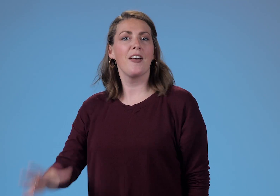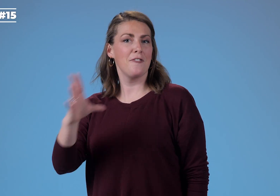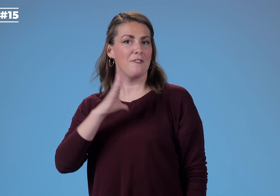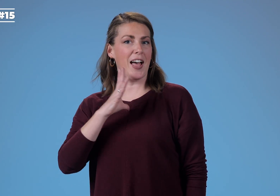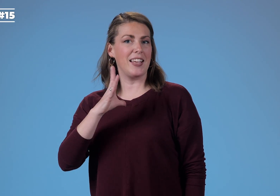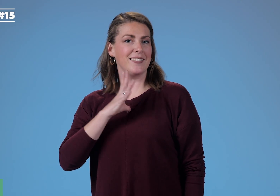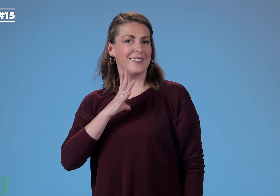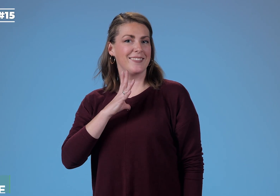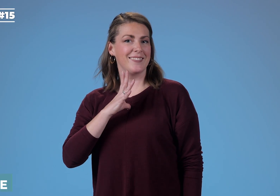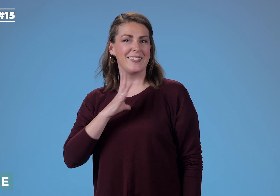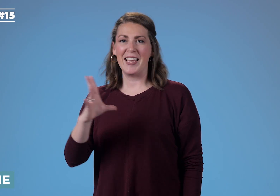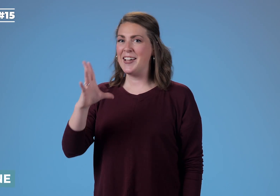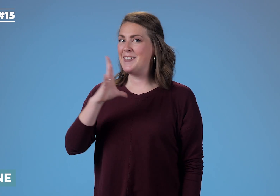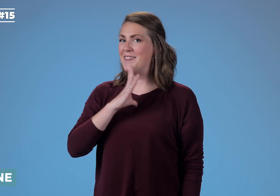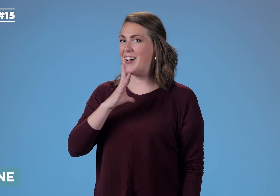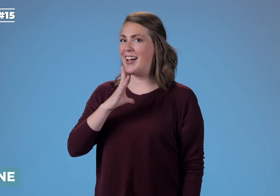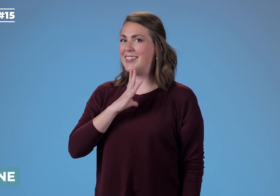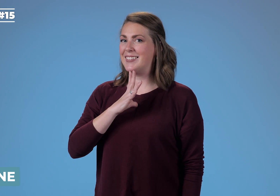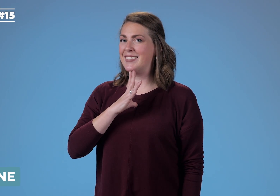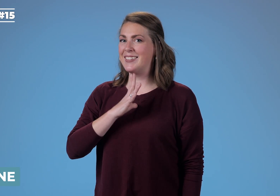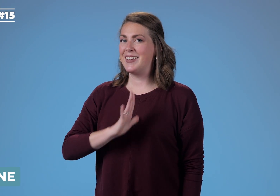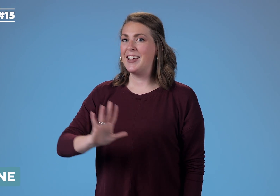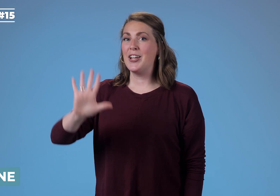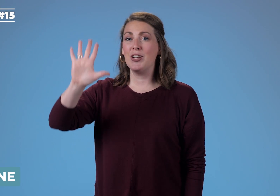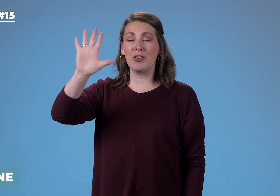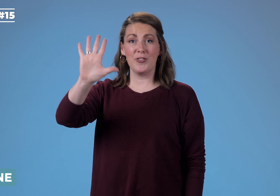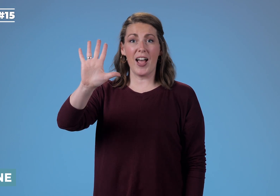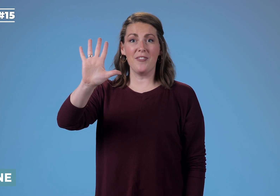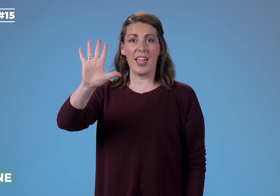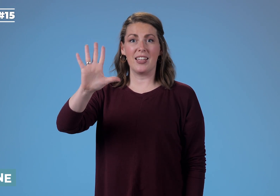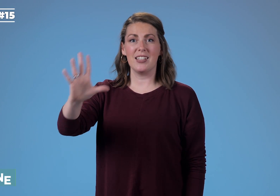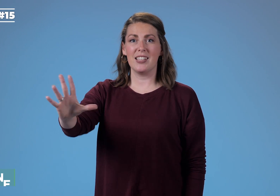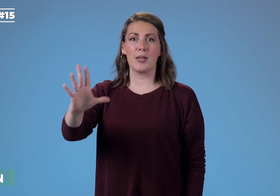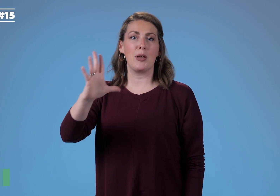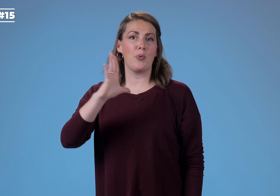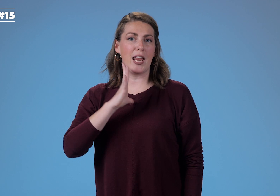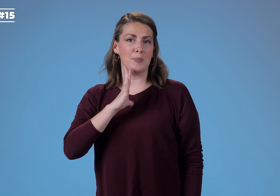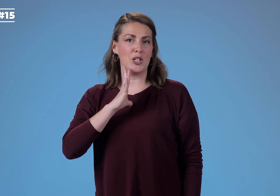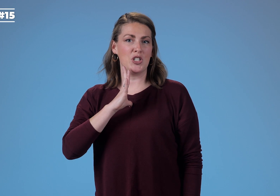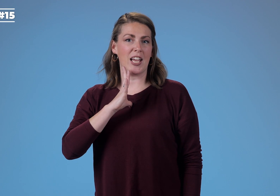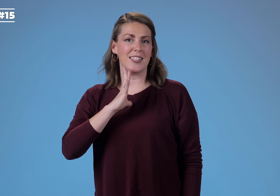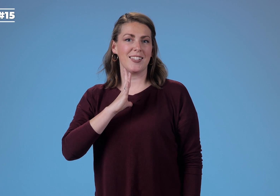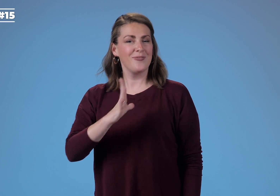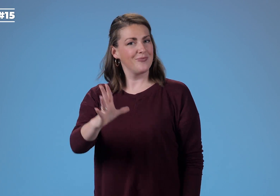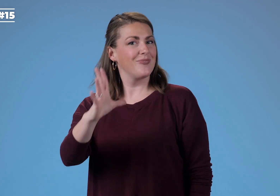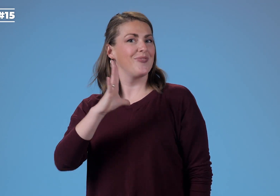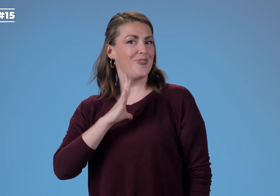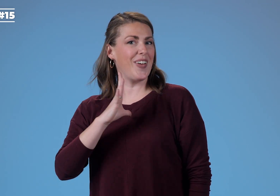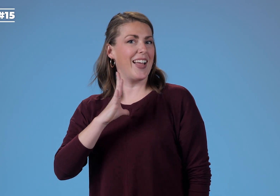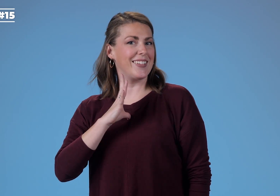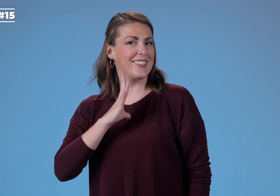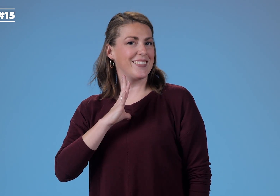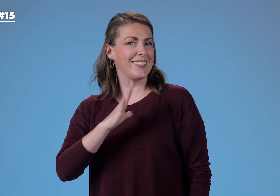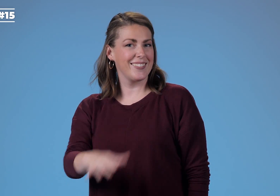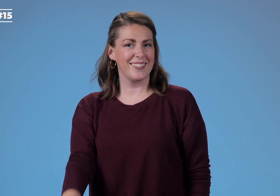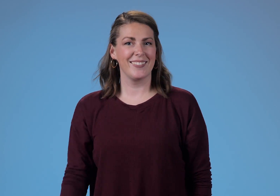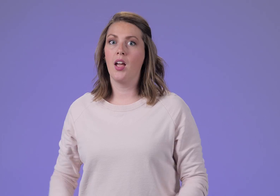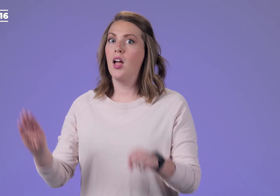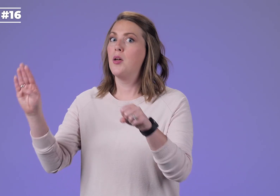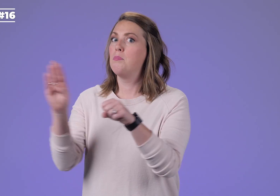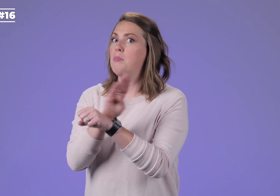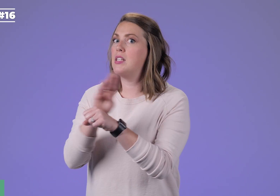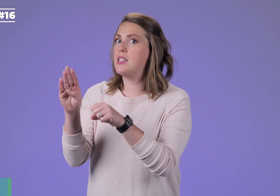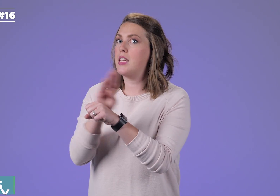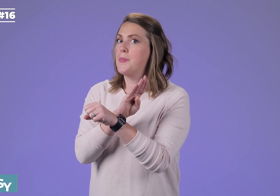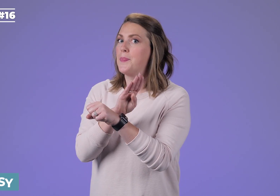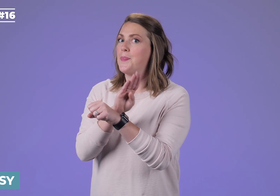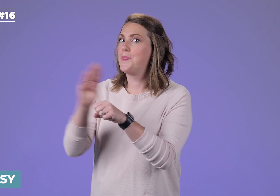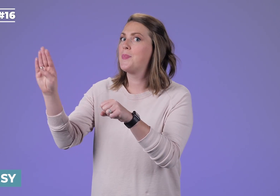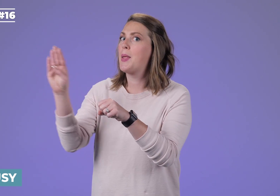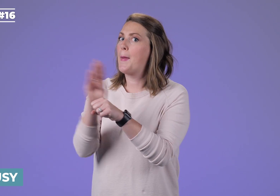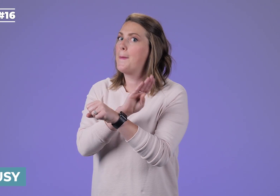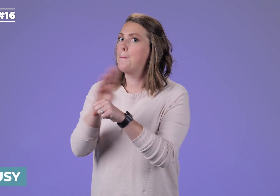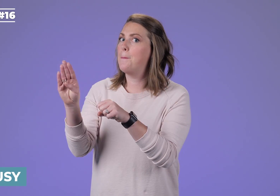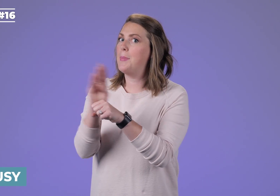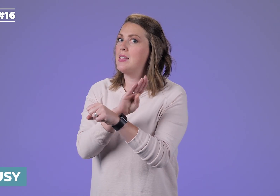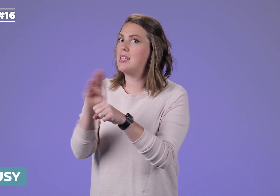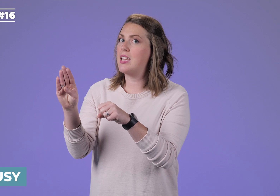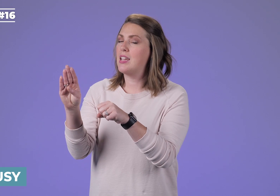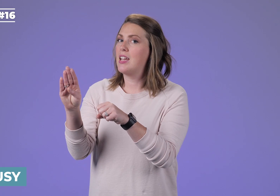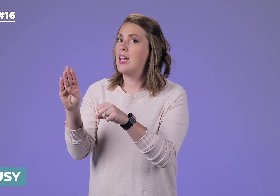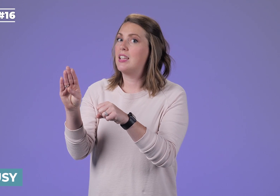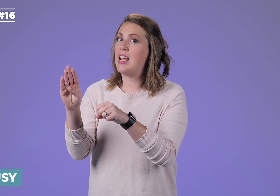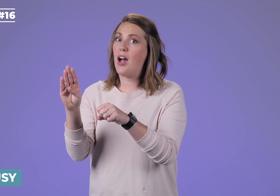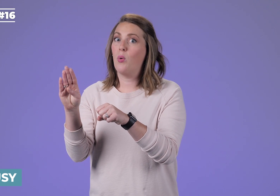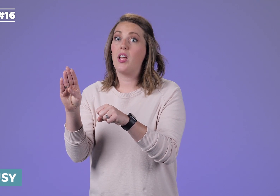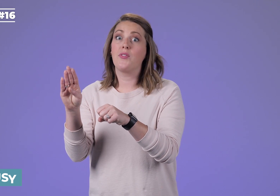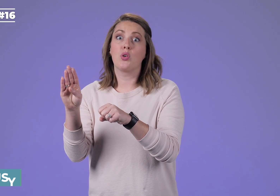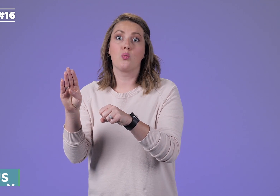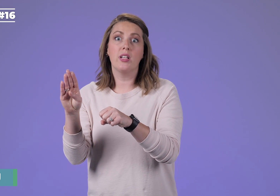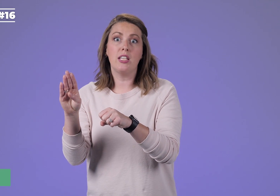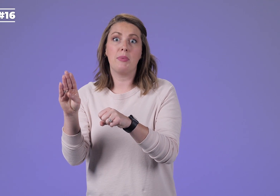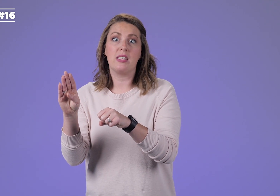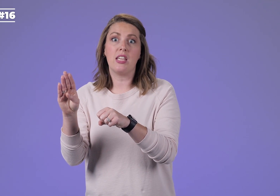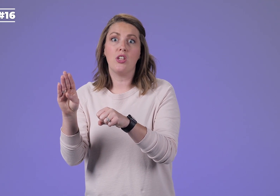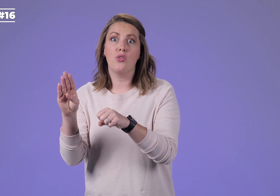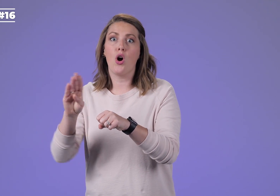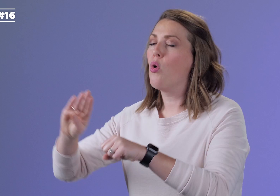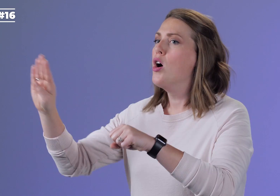'Fine, fine,' your '5' hand is coming right up to your chest 'fine.' 'Busy, busy,' now if you're really busy you go [bh-bh-bh]